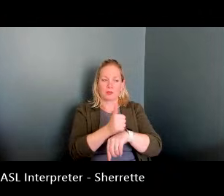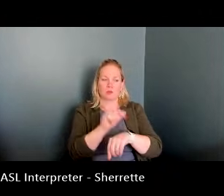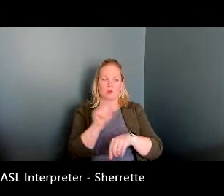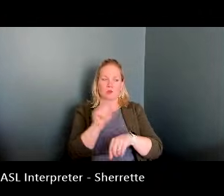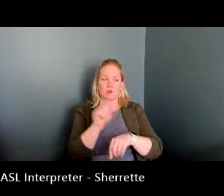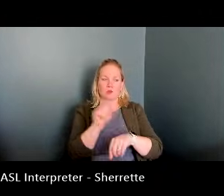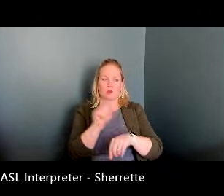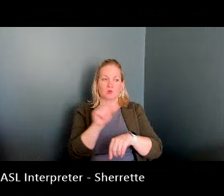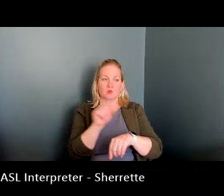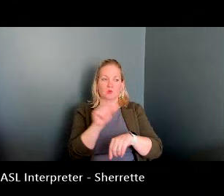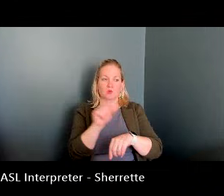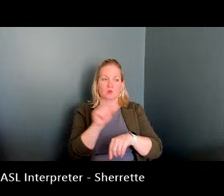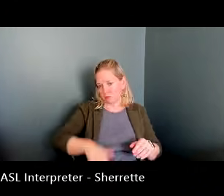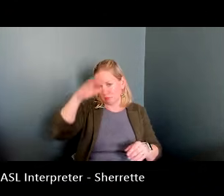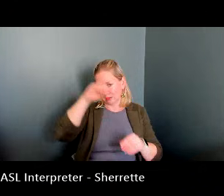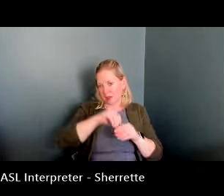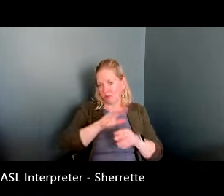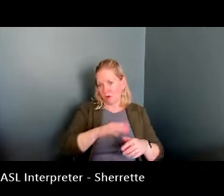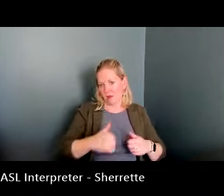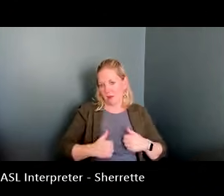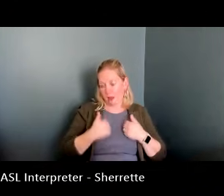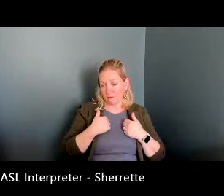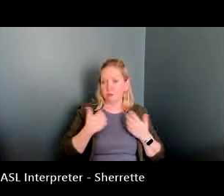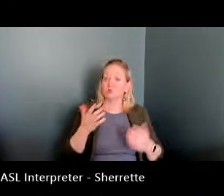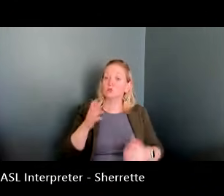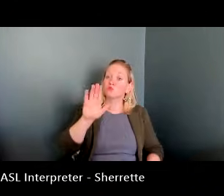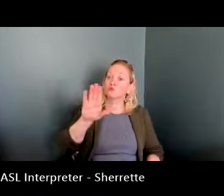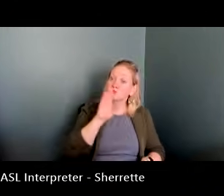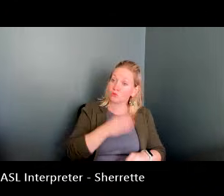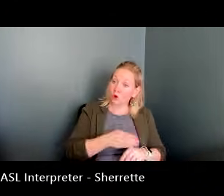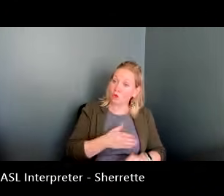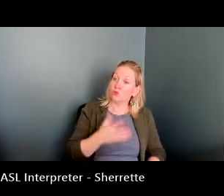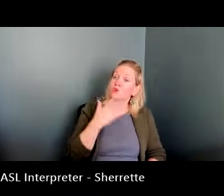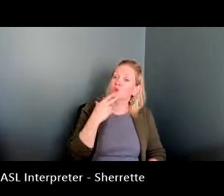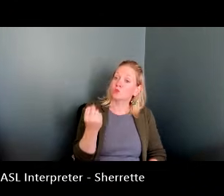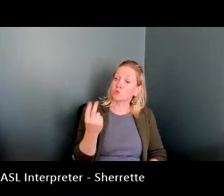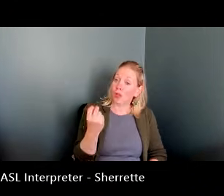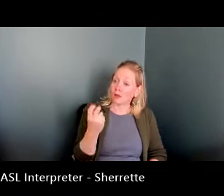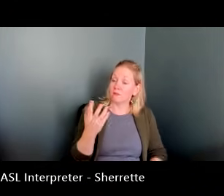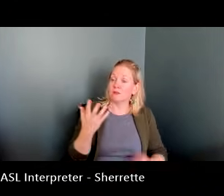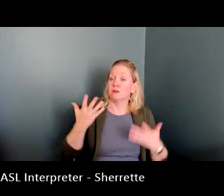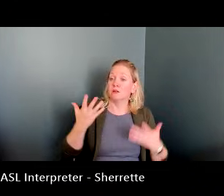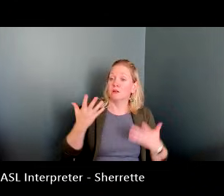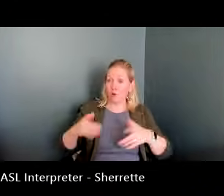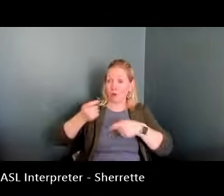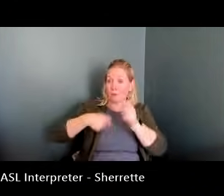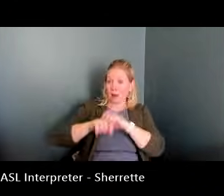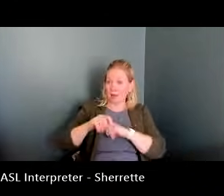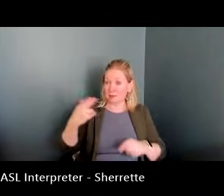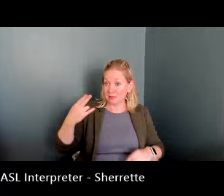So, Antuan, your daughter at age 12, with the replaced hip already and with all the other